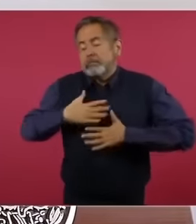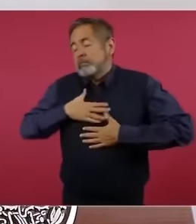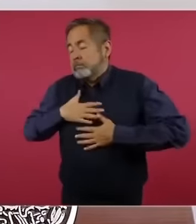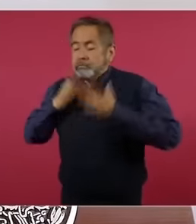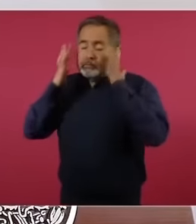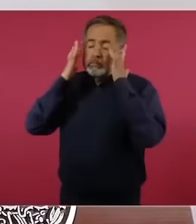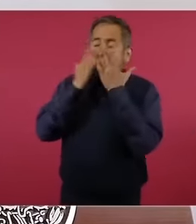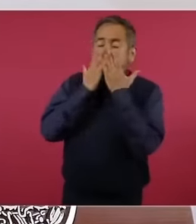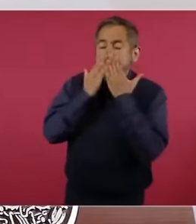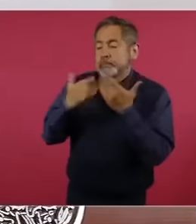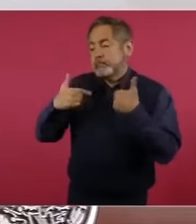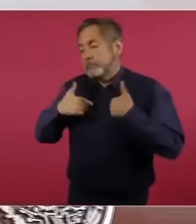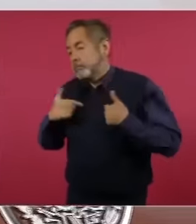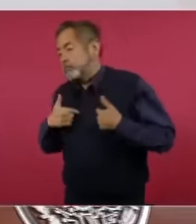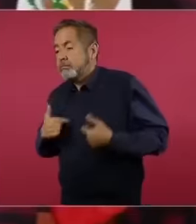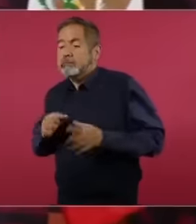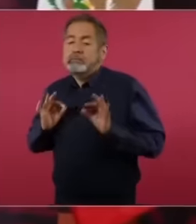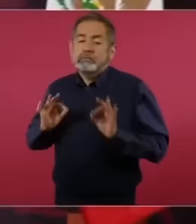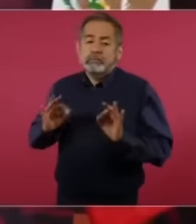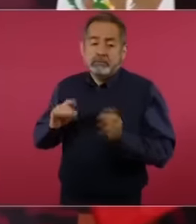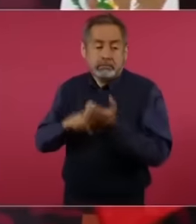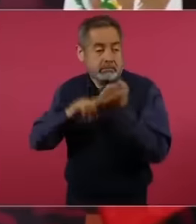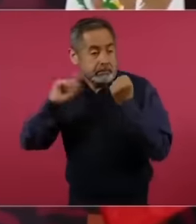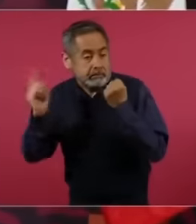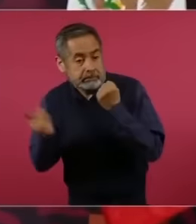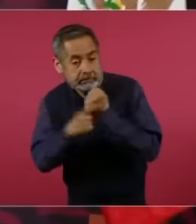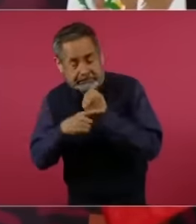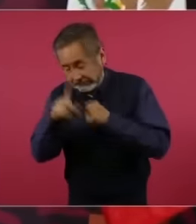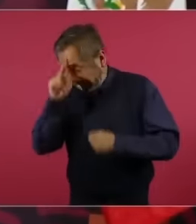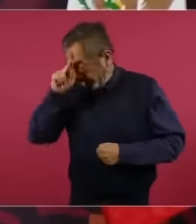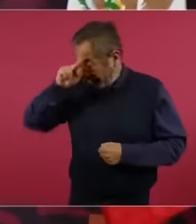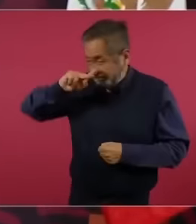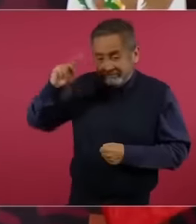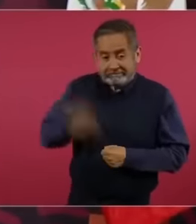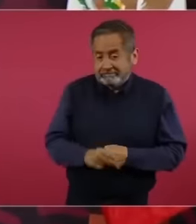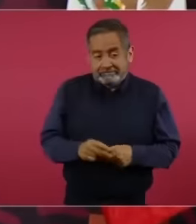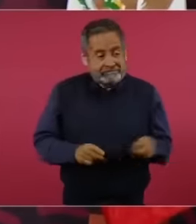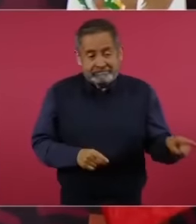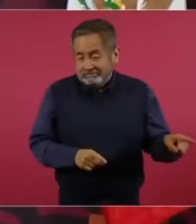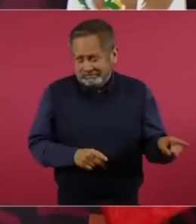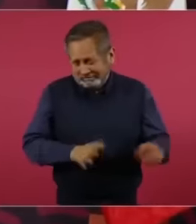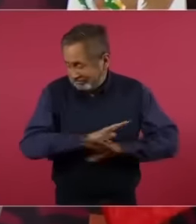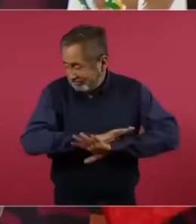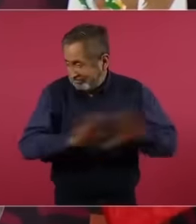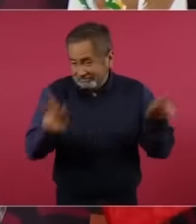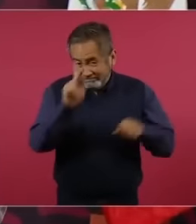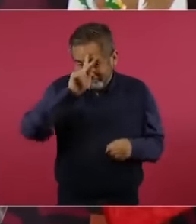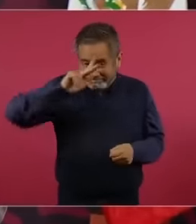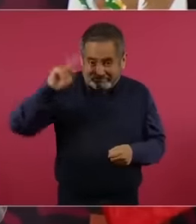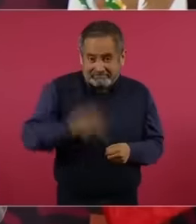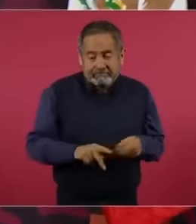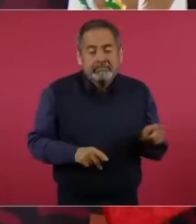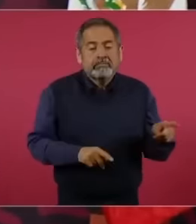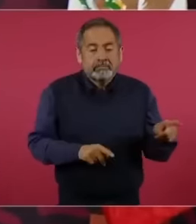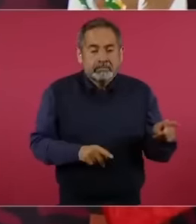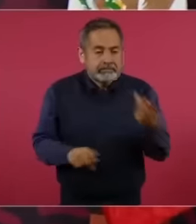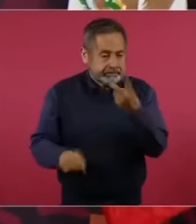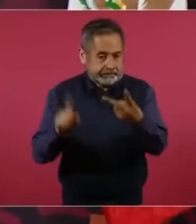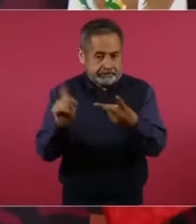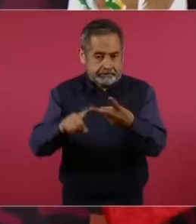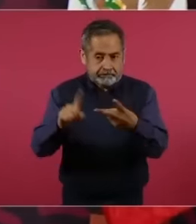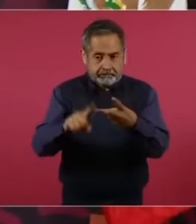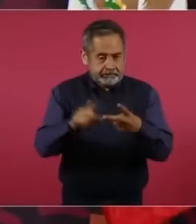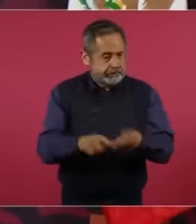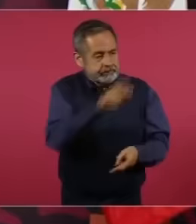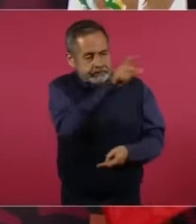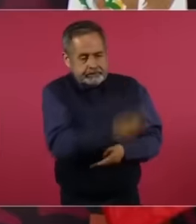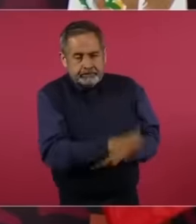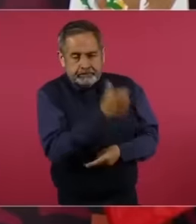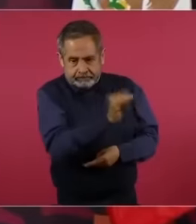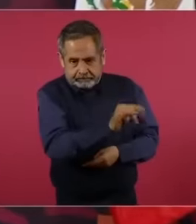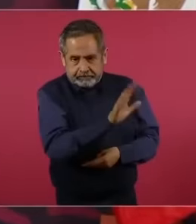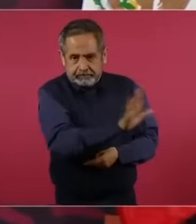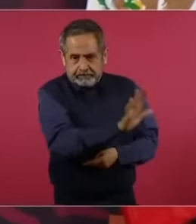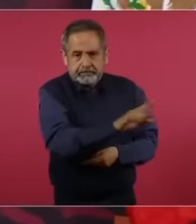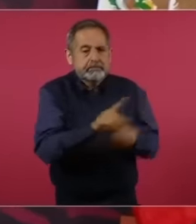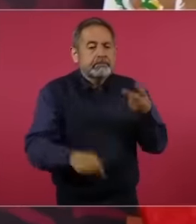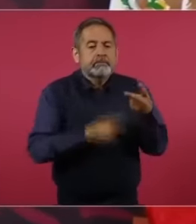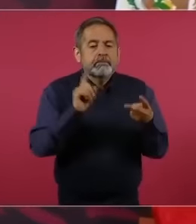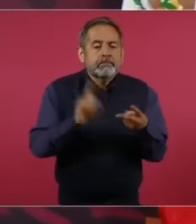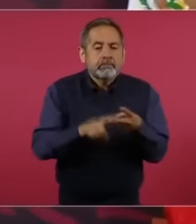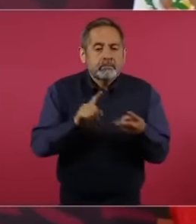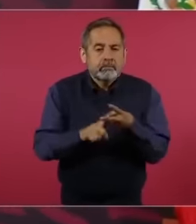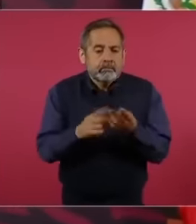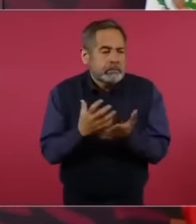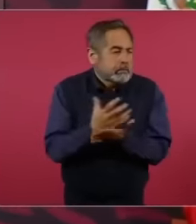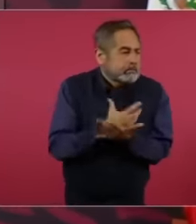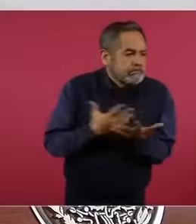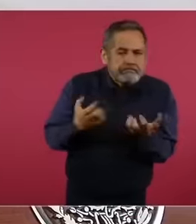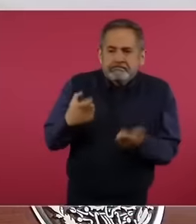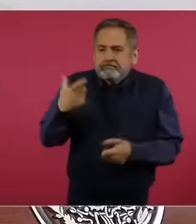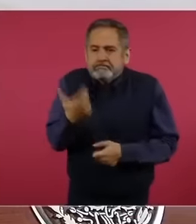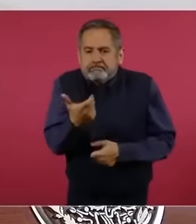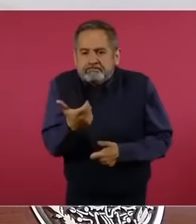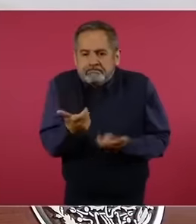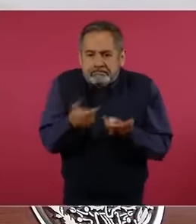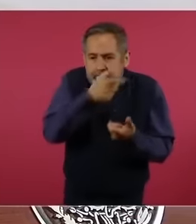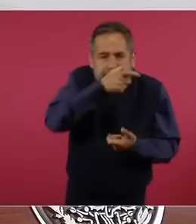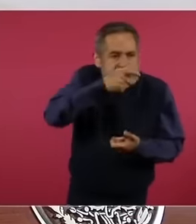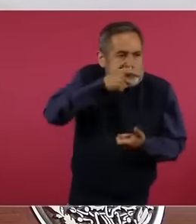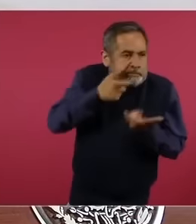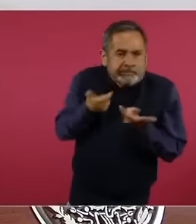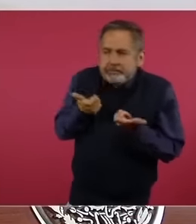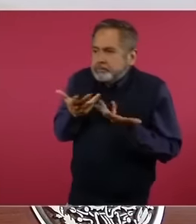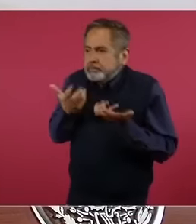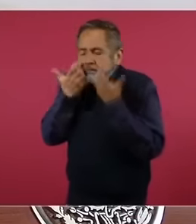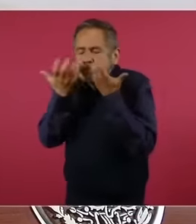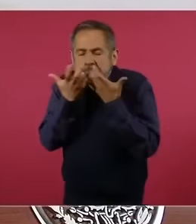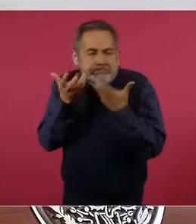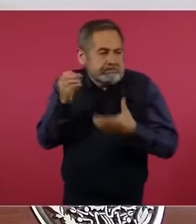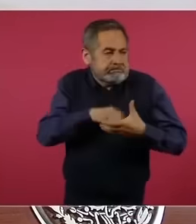pure but it is not like that. The second characteristic is that they really like material things.